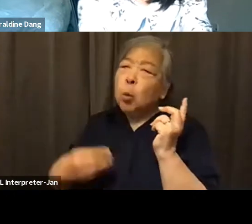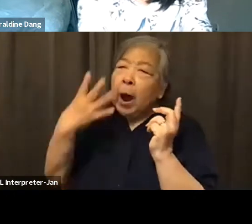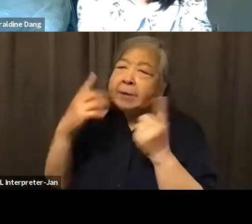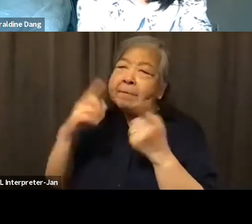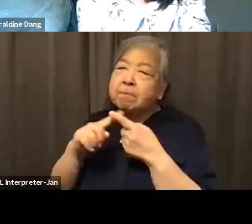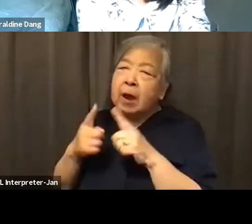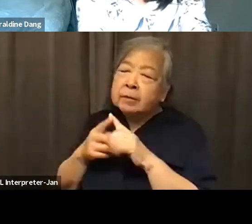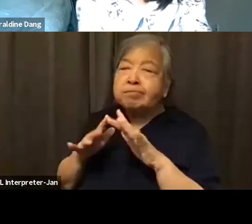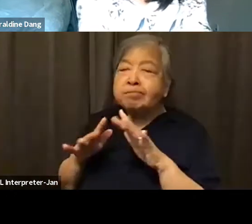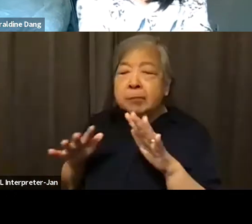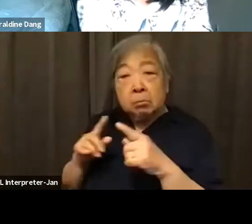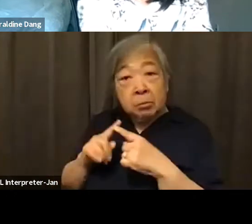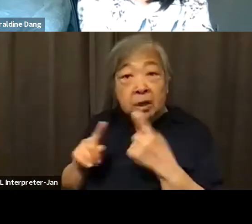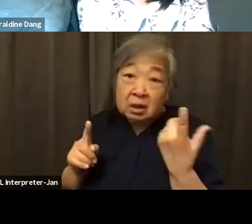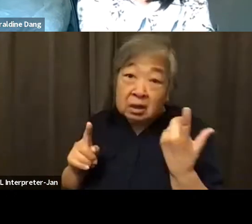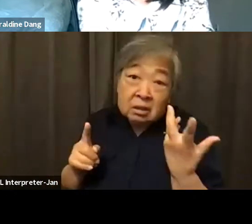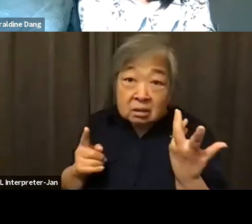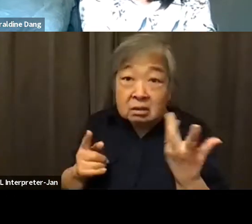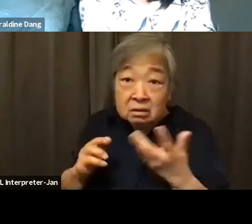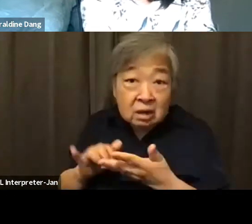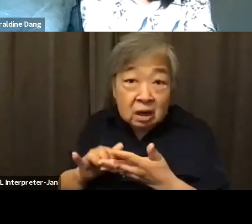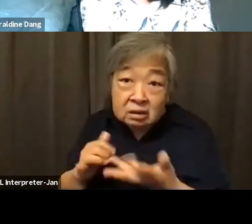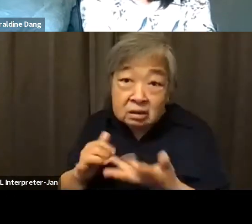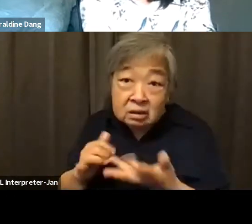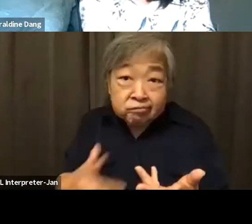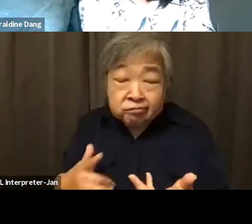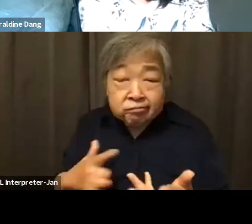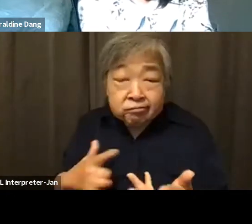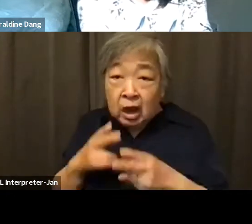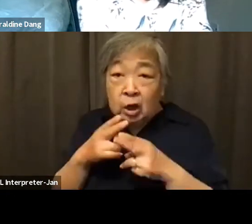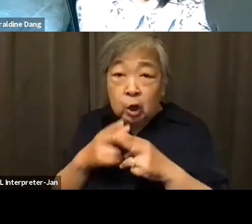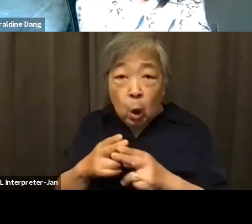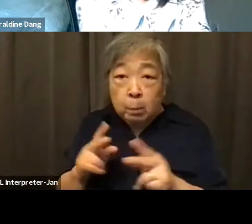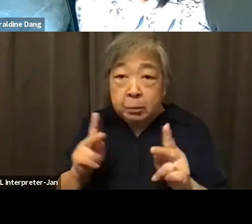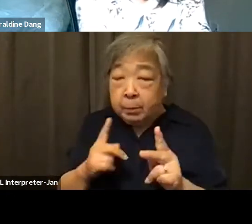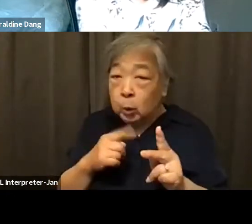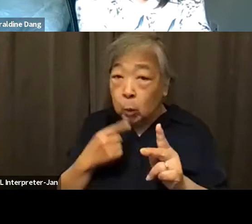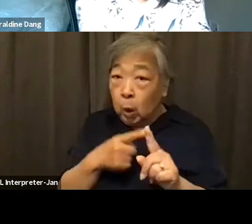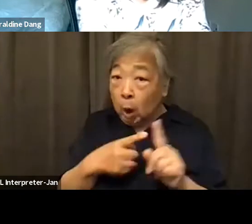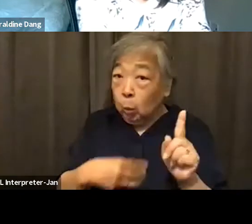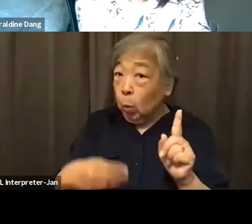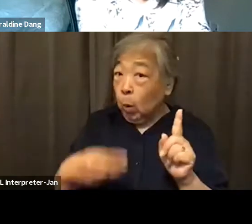because that's just what I would refer to people who are White here and wouldn't think